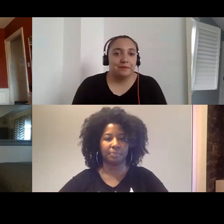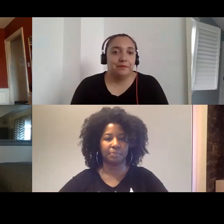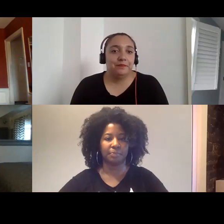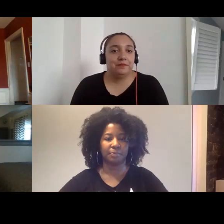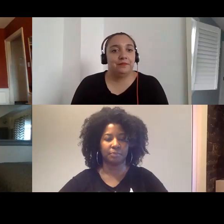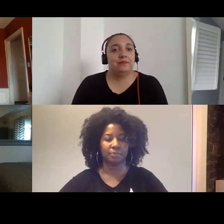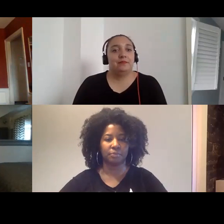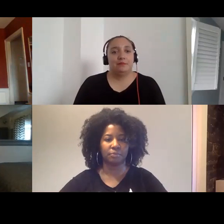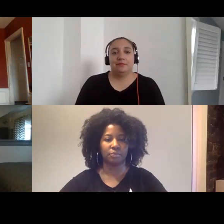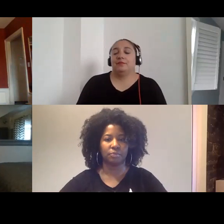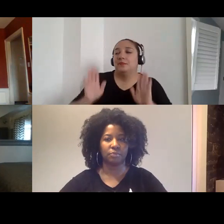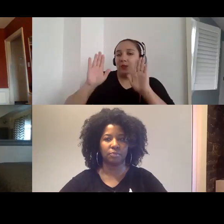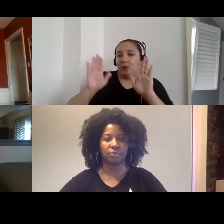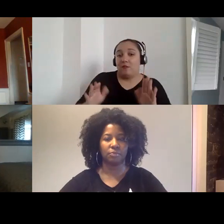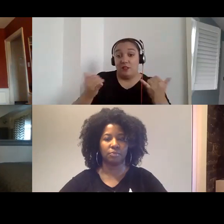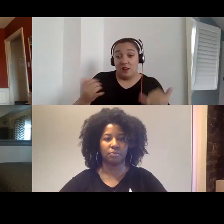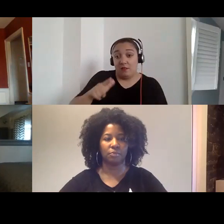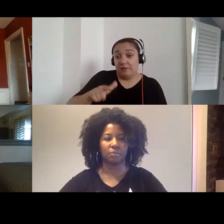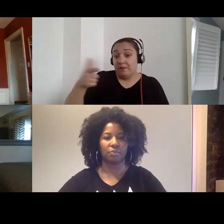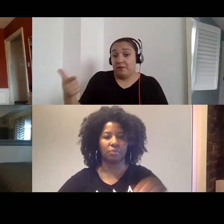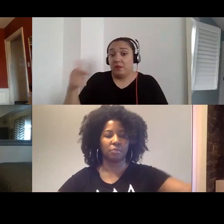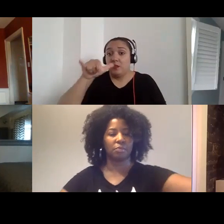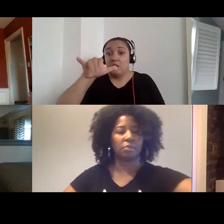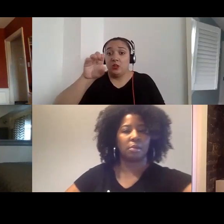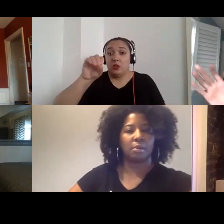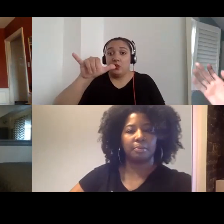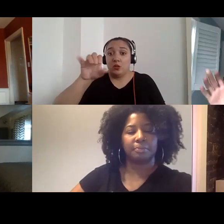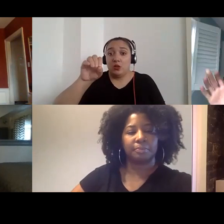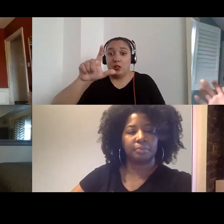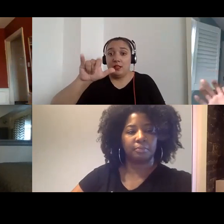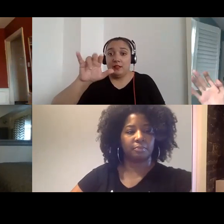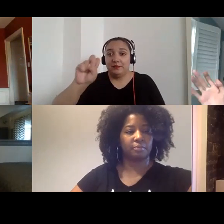Yo-Yo, you want to go? Sure. I'm Yo-Yo.